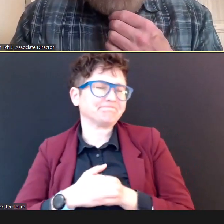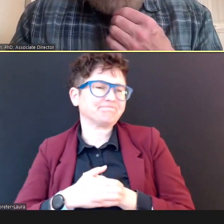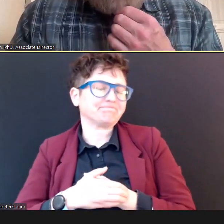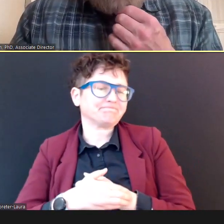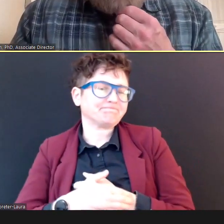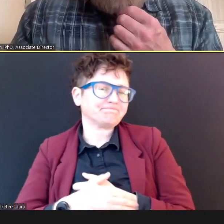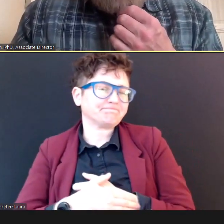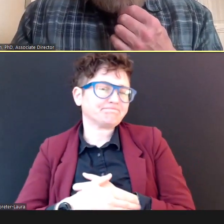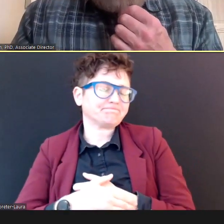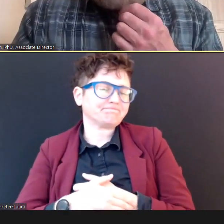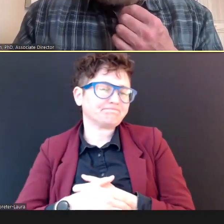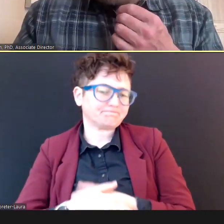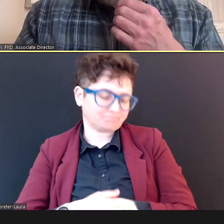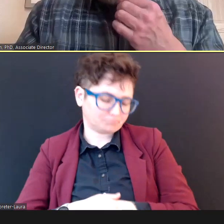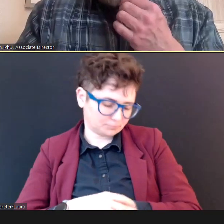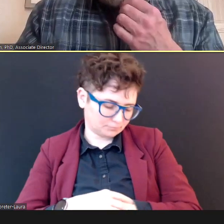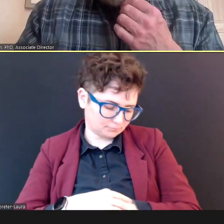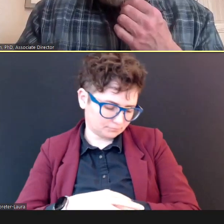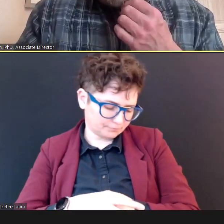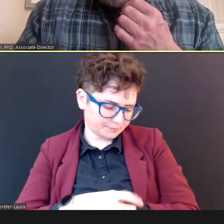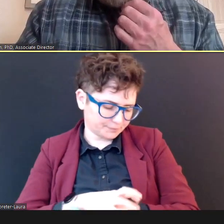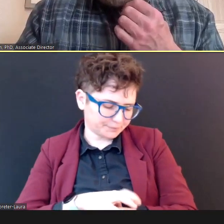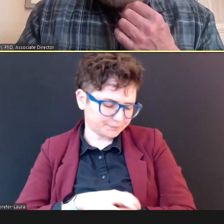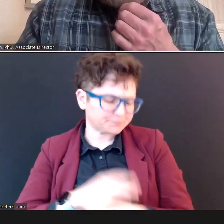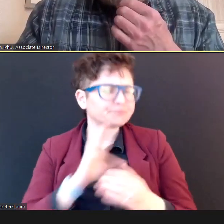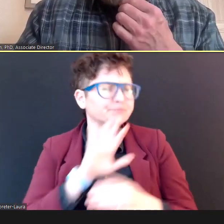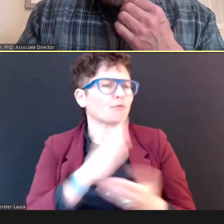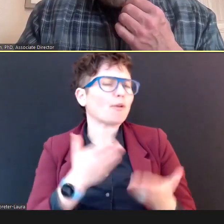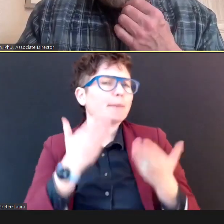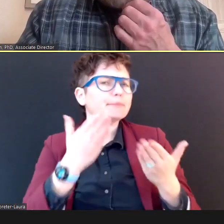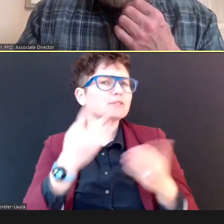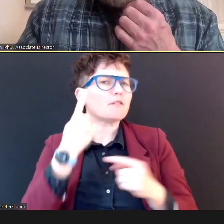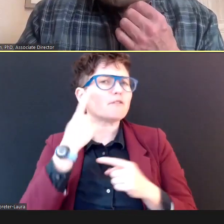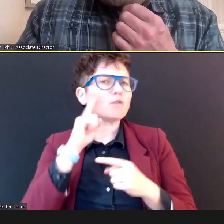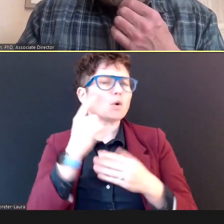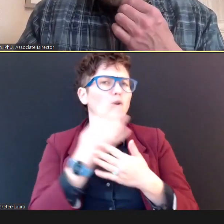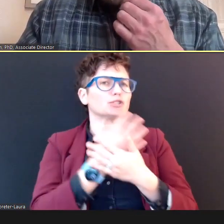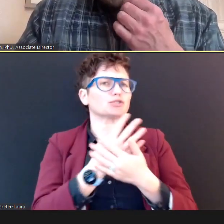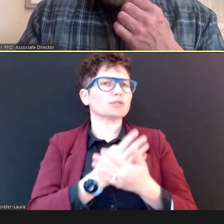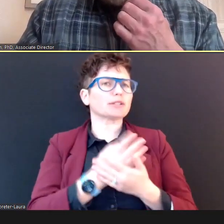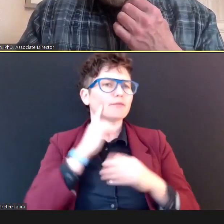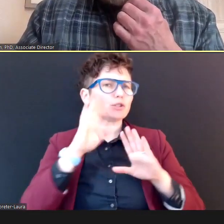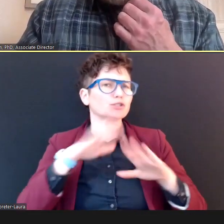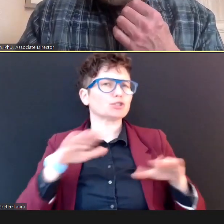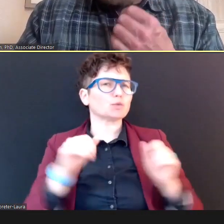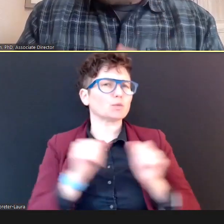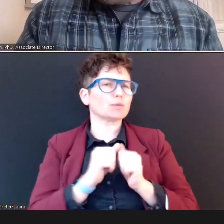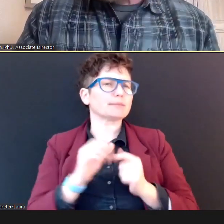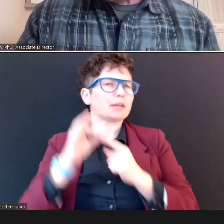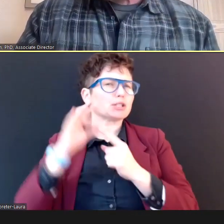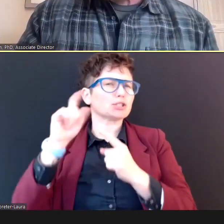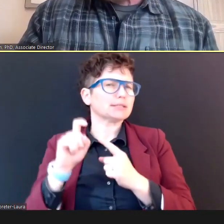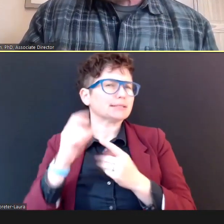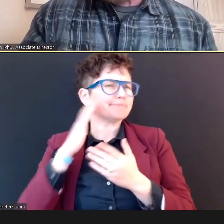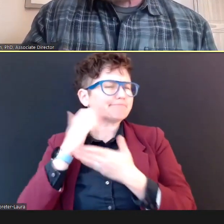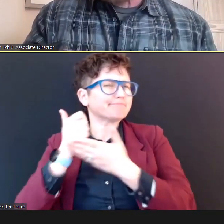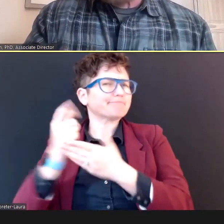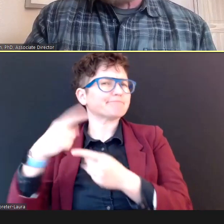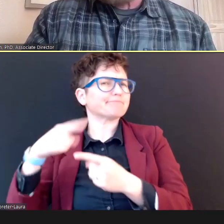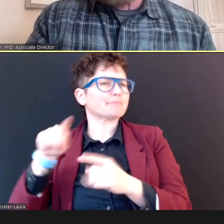um what would you recommend for screening children with special needs